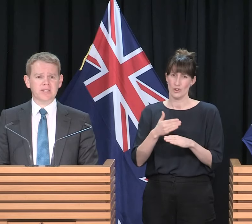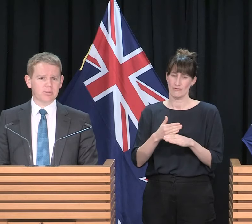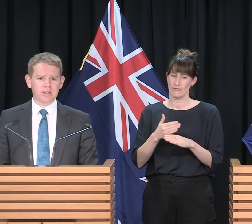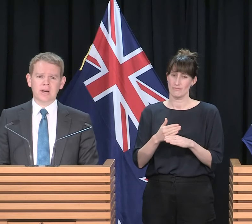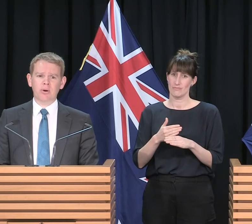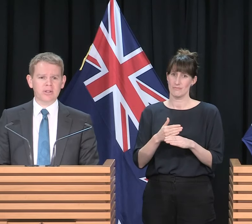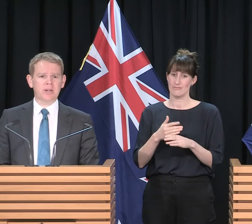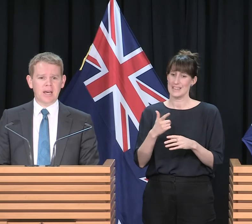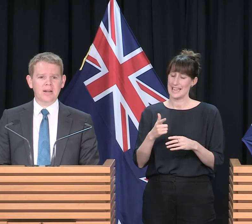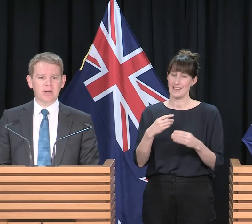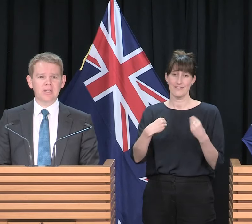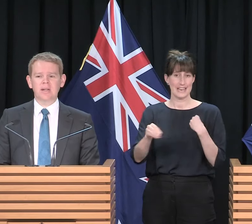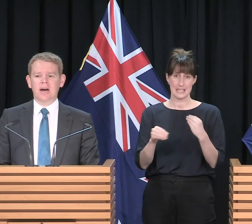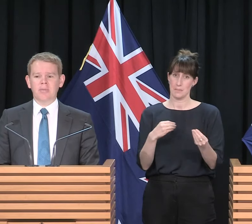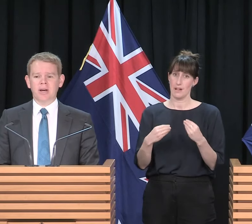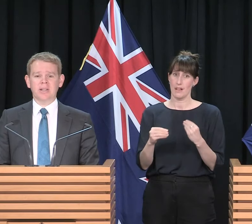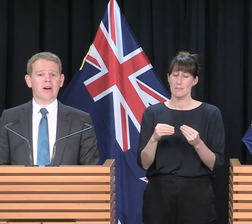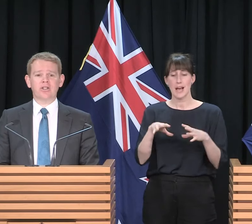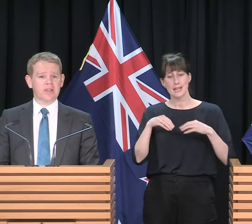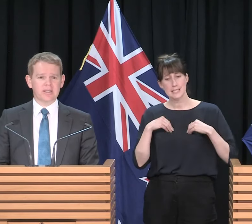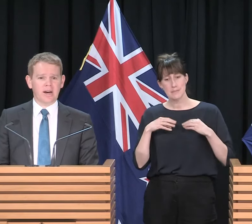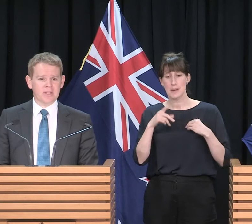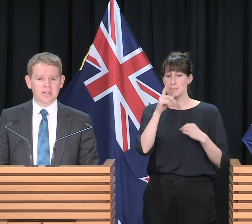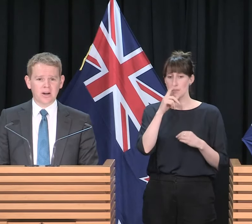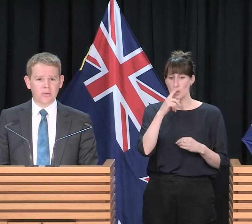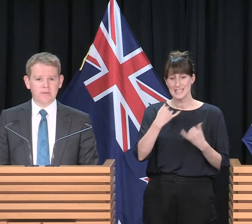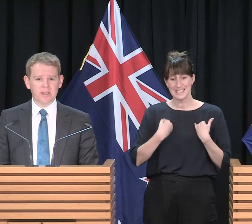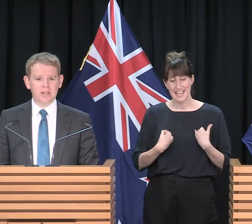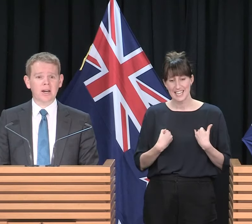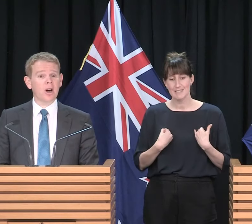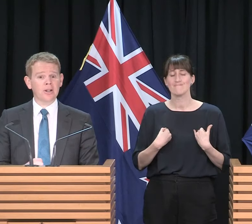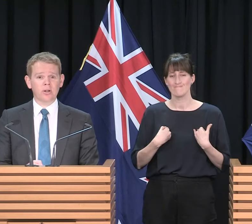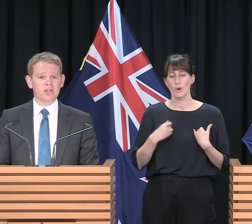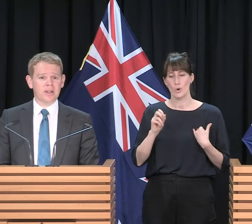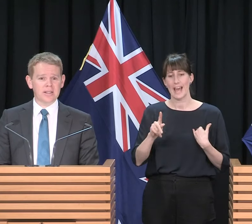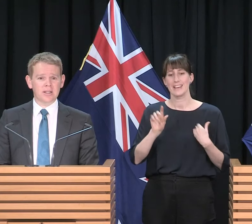Finally, the use of face masks. The Ministry of Health